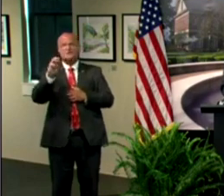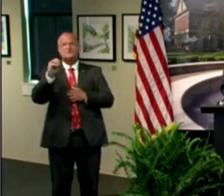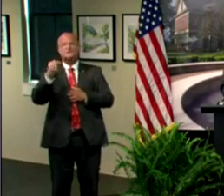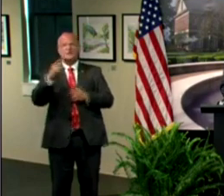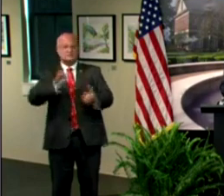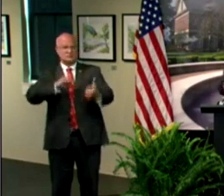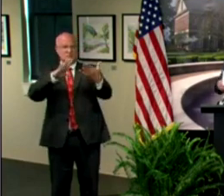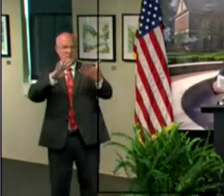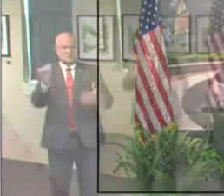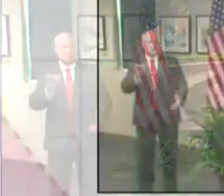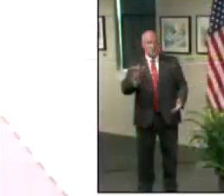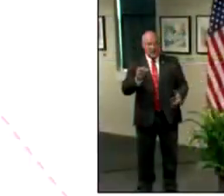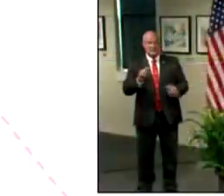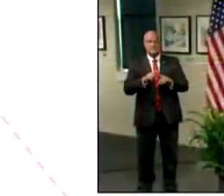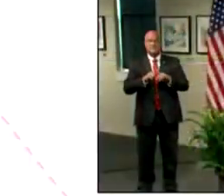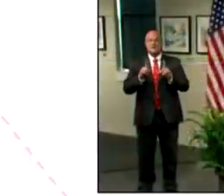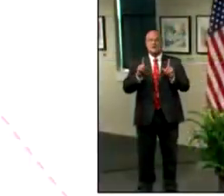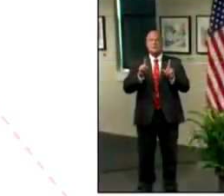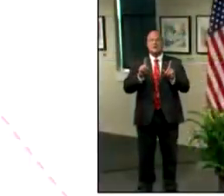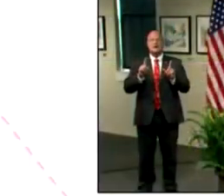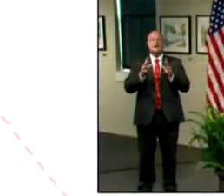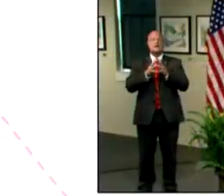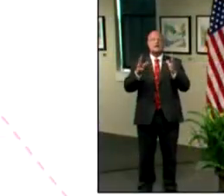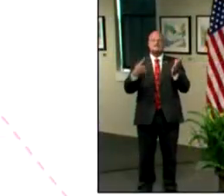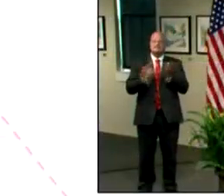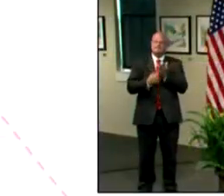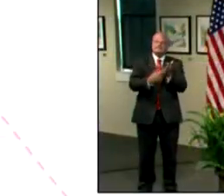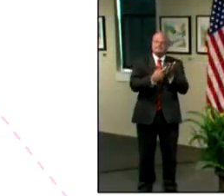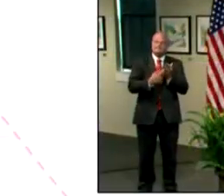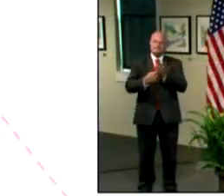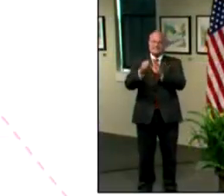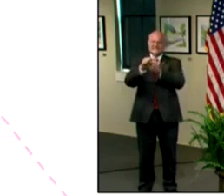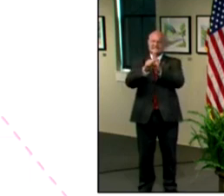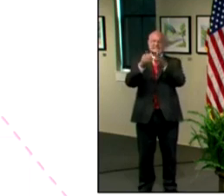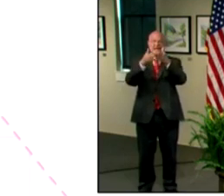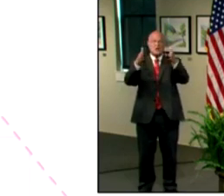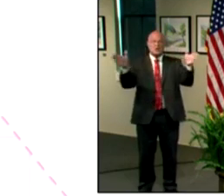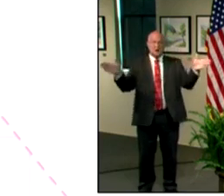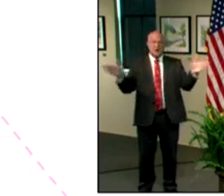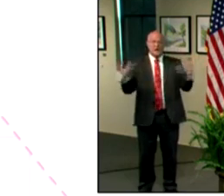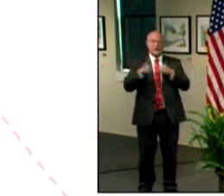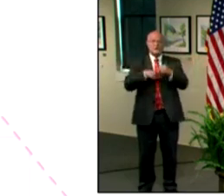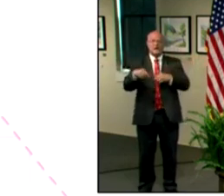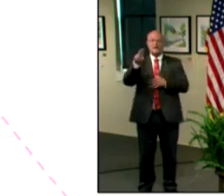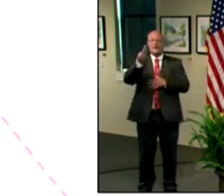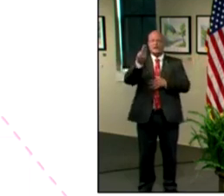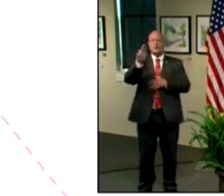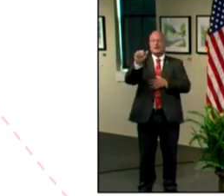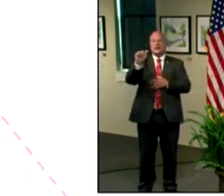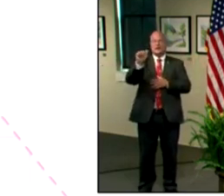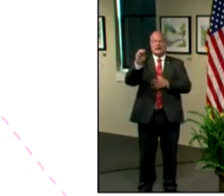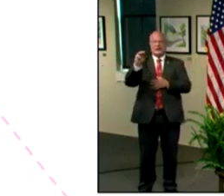ROLLING AVERAGE. NOW THIS IS SOMETHING I WANT TO TALK TO LITTLE BIT ABOUT TODAY BECAUSE AND I KNOW DOCTOR SMITH